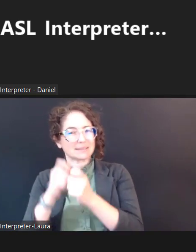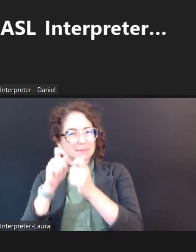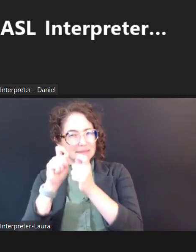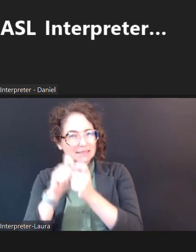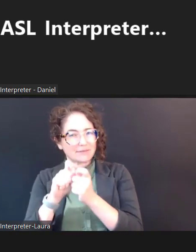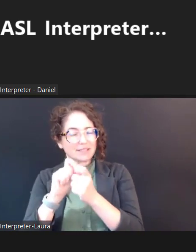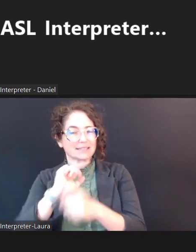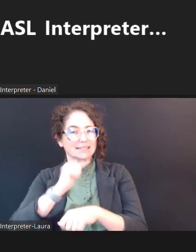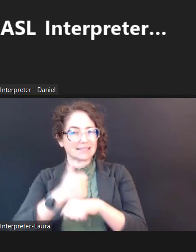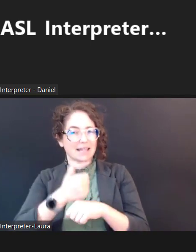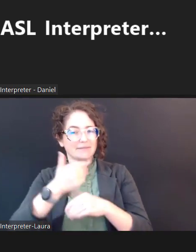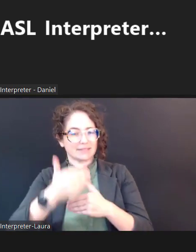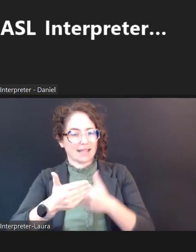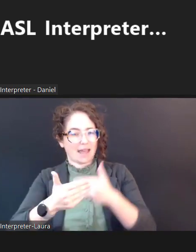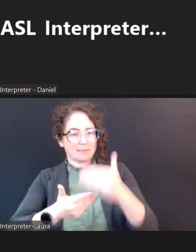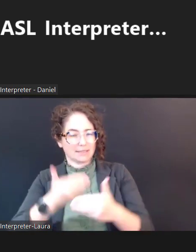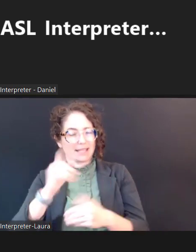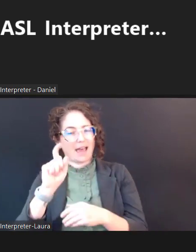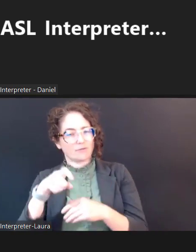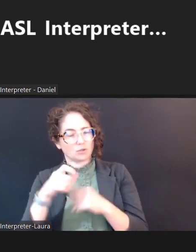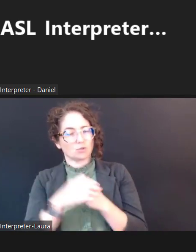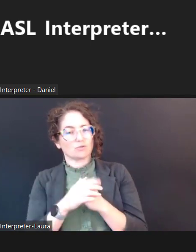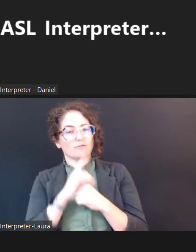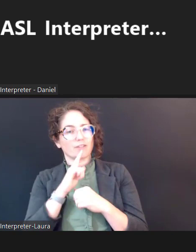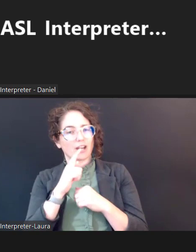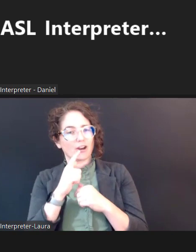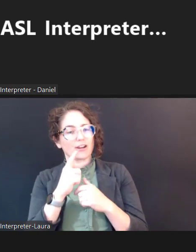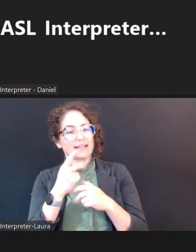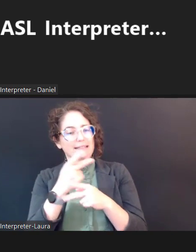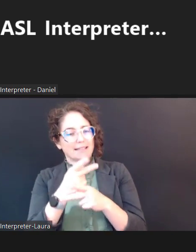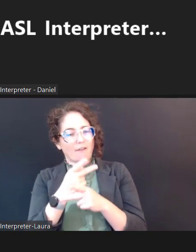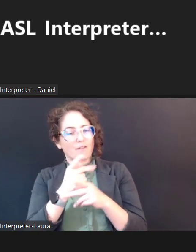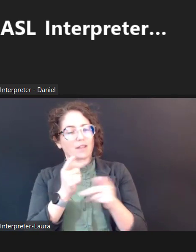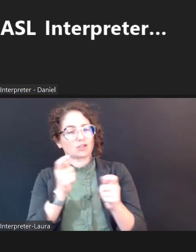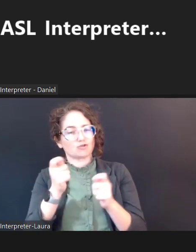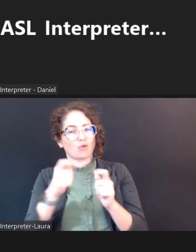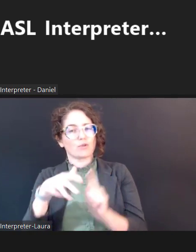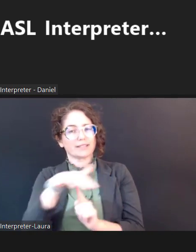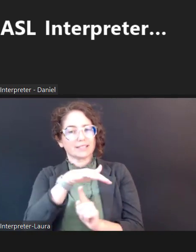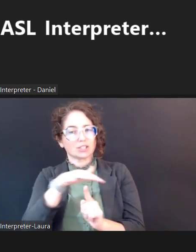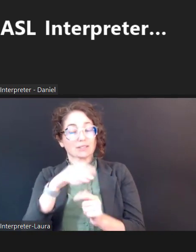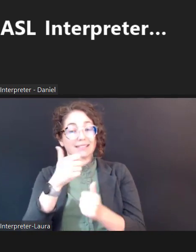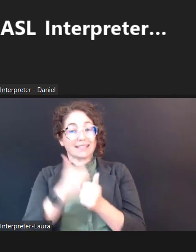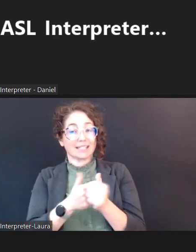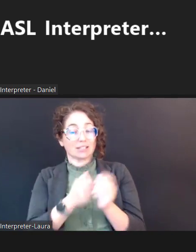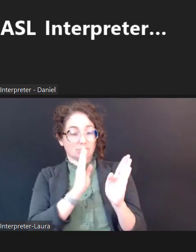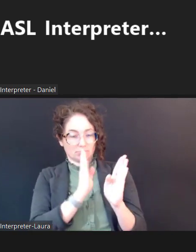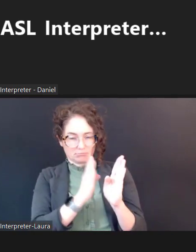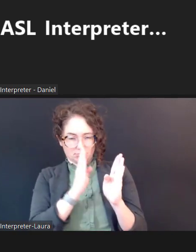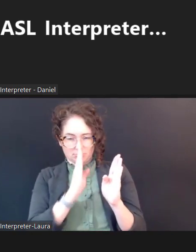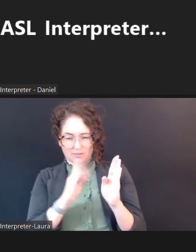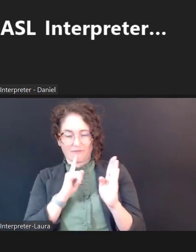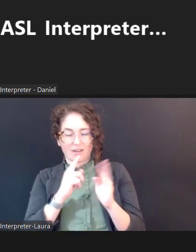steps under carefully controlled condition, each step is carefully documented in detail.